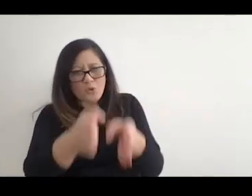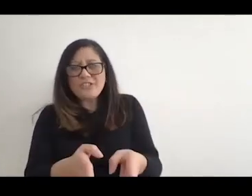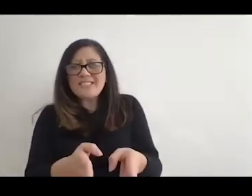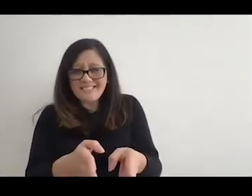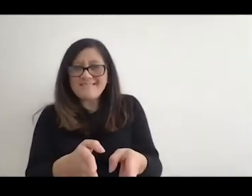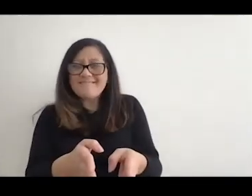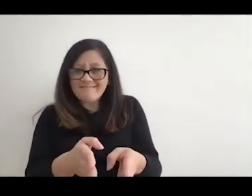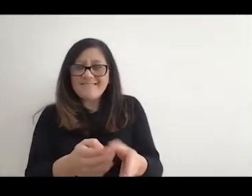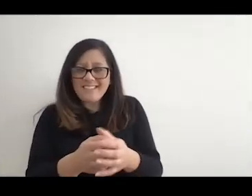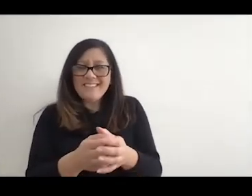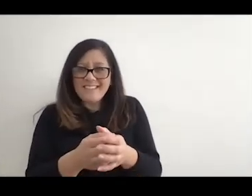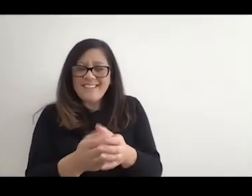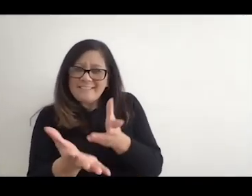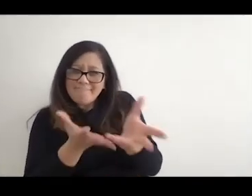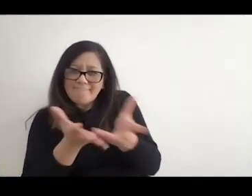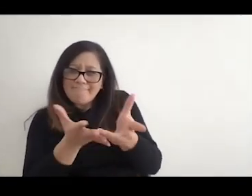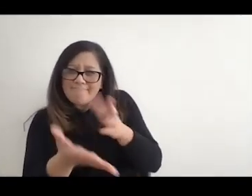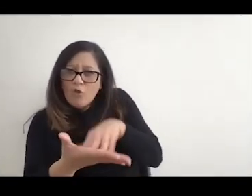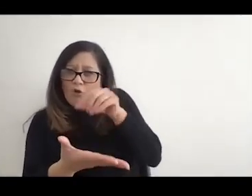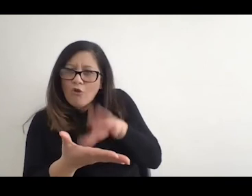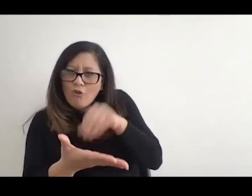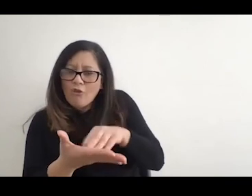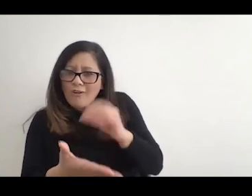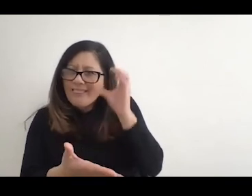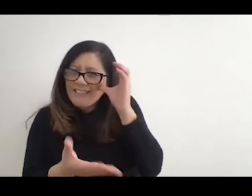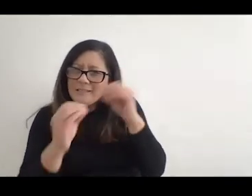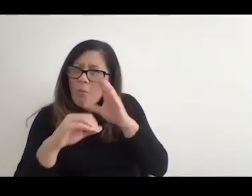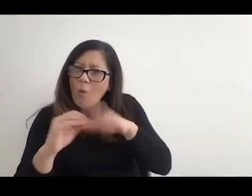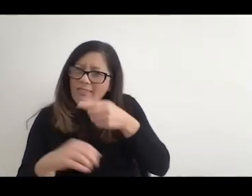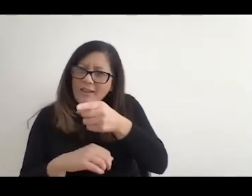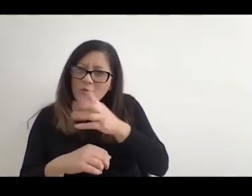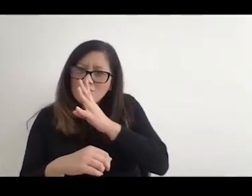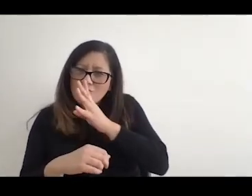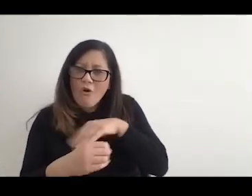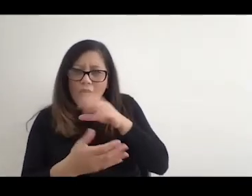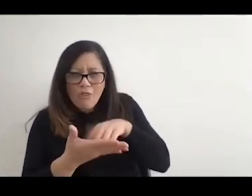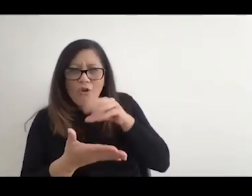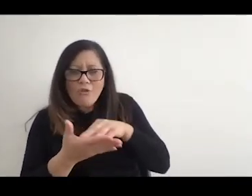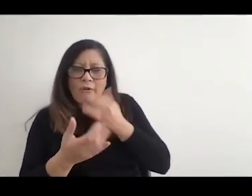Education through interaction. Maybe listen more than you talk. Go through your learning curve,